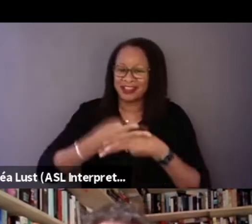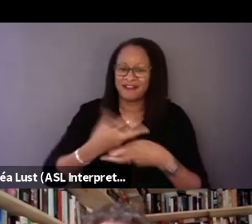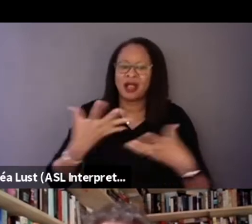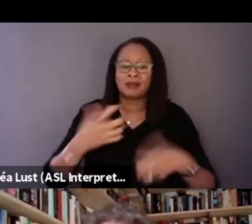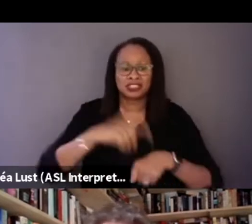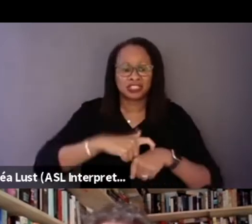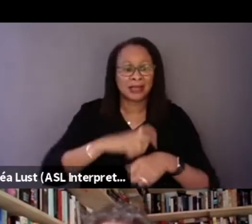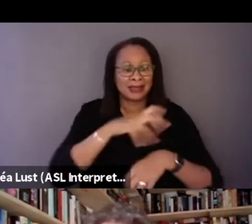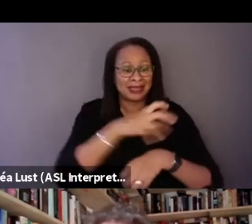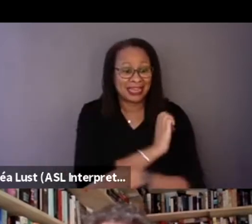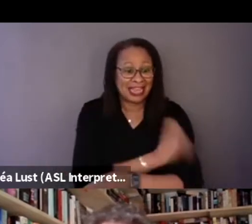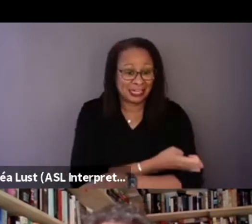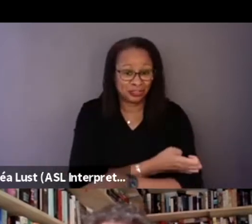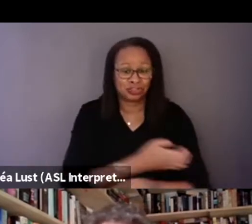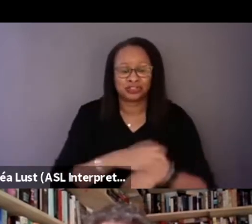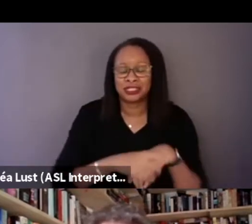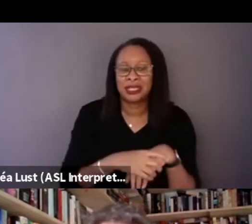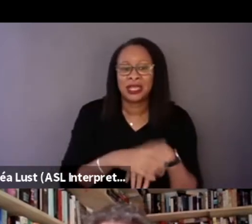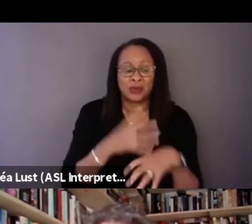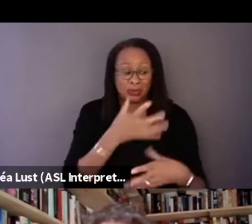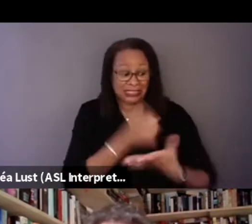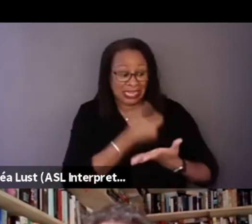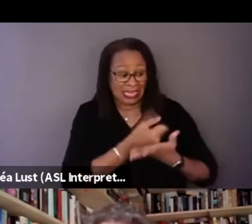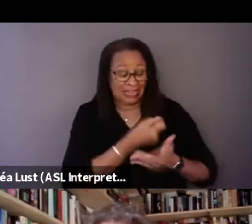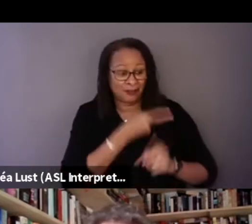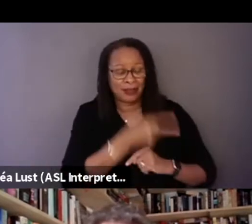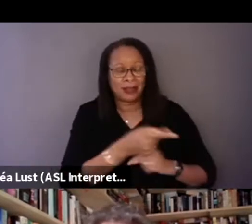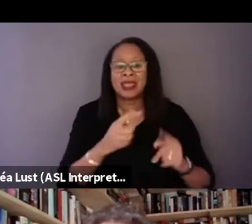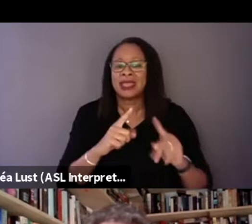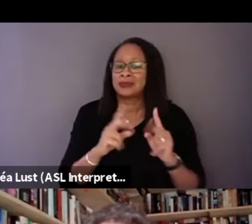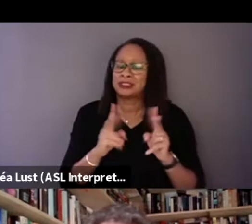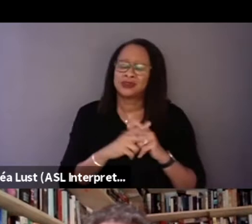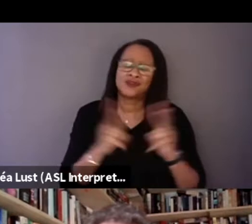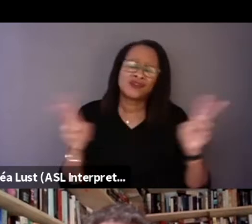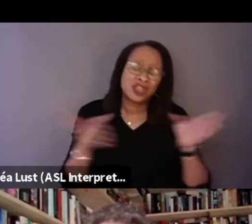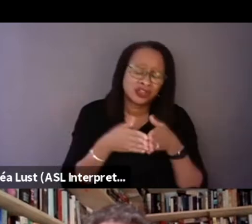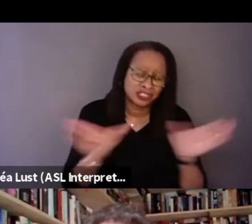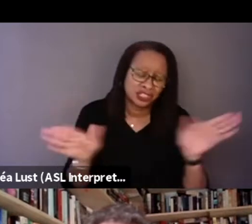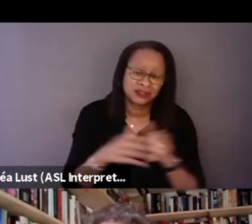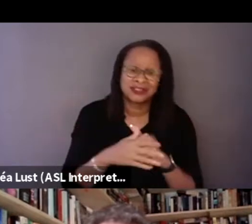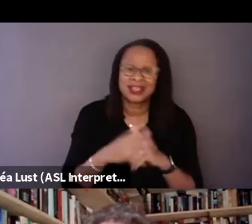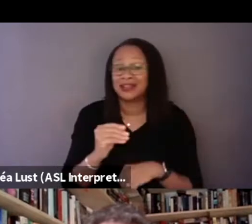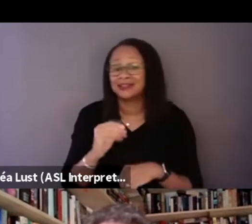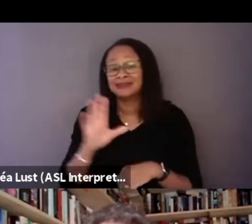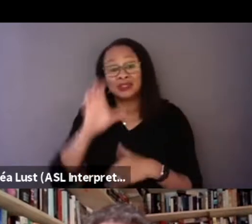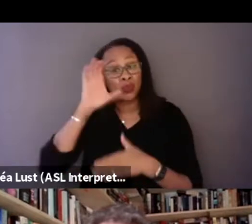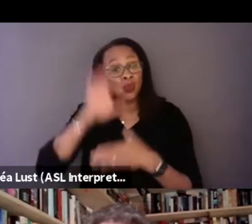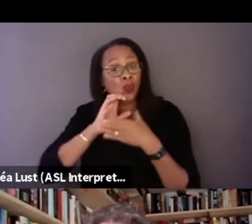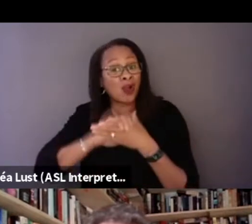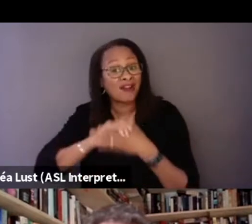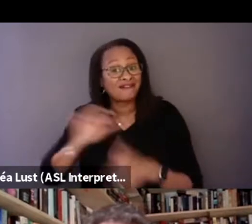But he was really, really generous and so it was Rachel and we're yeah, we're indebted to them